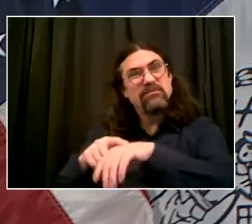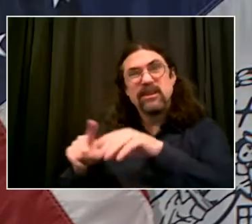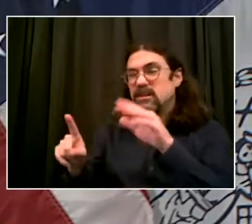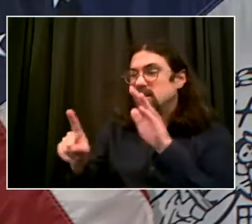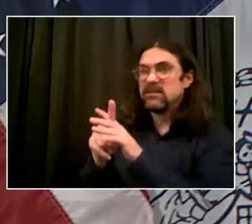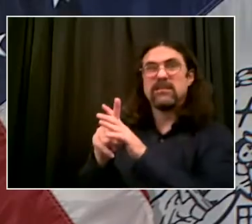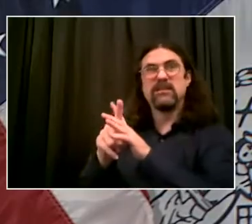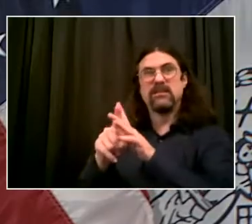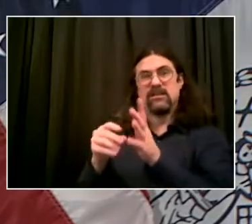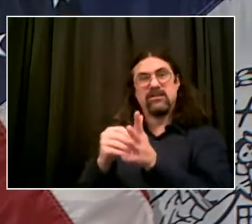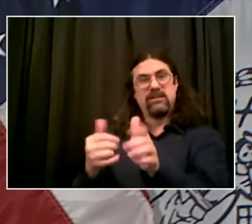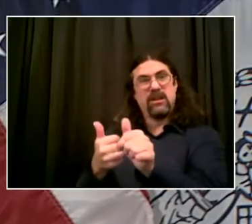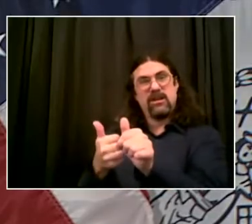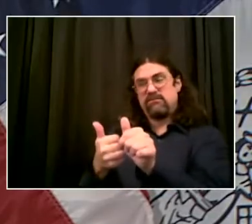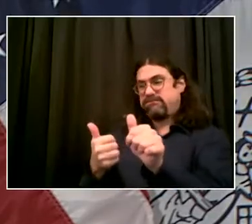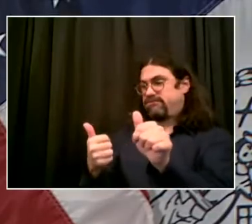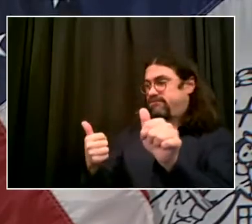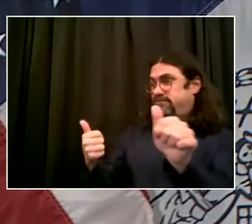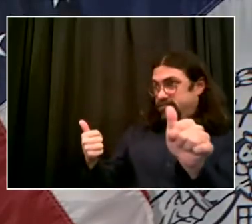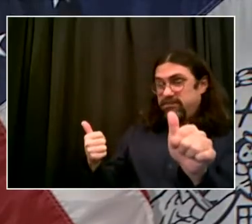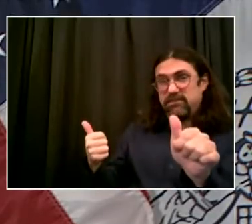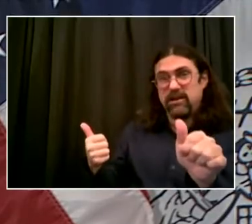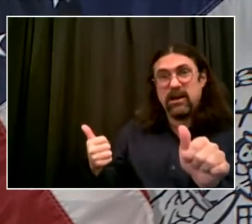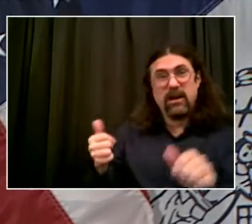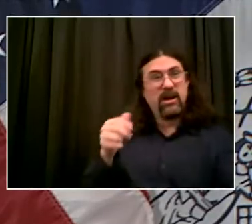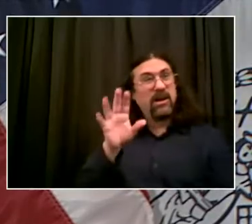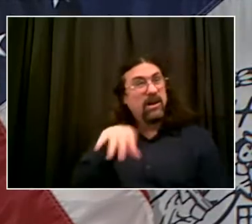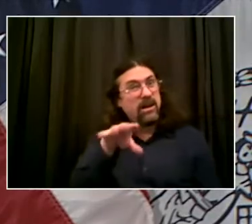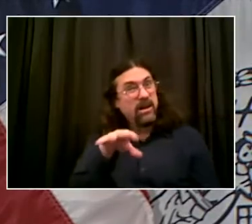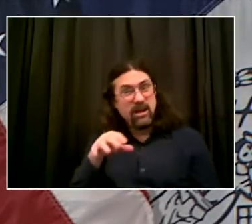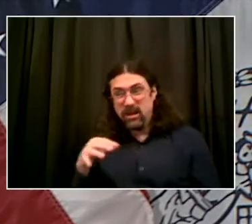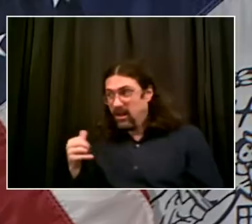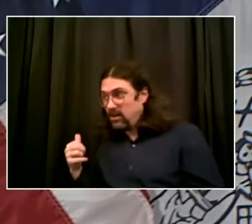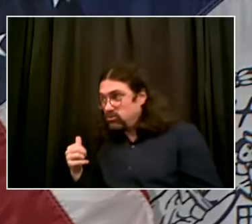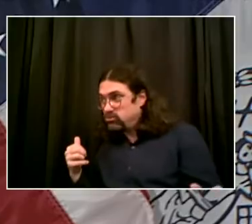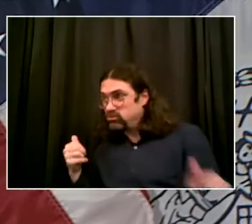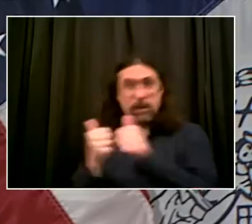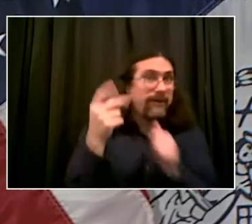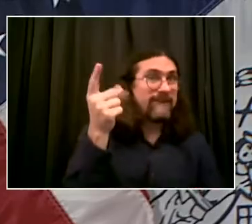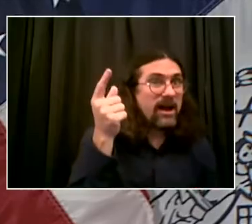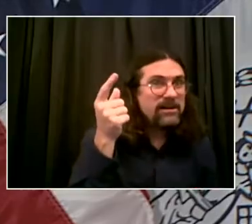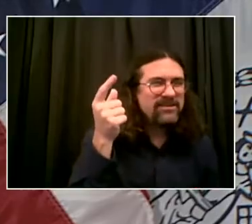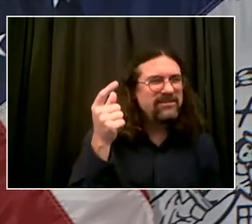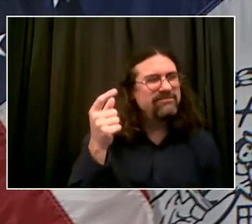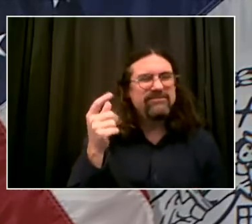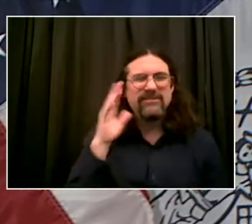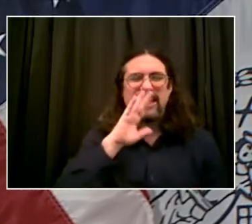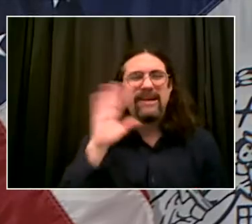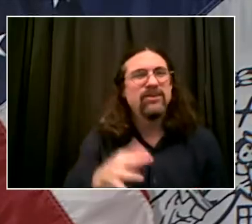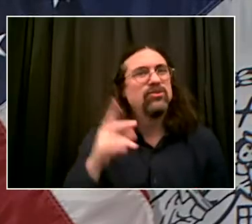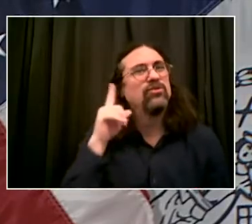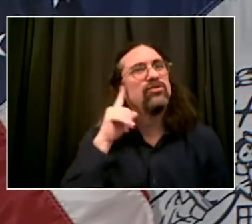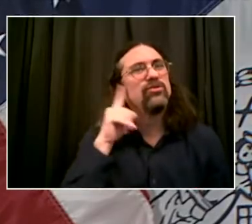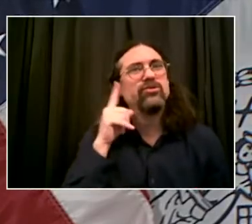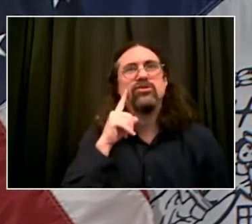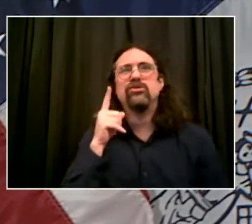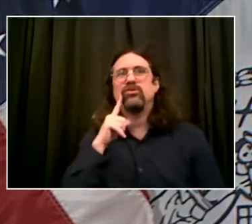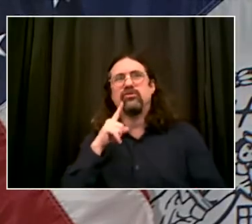ANYNYMETI P PPEOLEL SUFUFFER A SETBACK CAN TAKE TIME TO OVERCOME. ALSO HAVE LOTS OF EVIDENCE OF PEOPLE